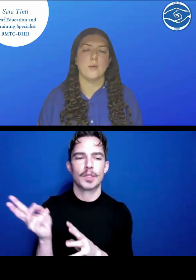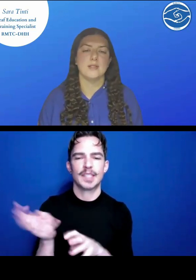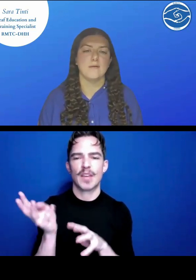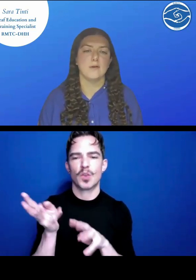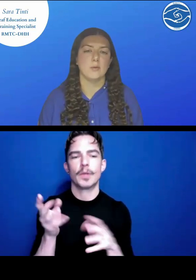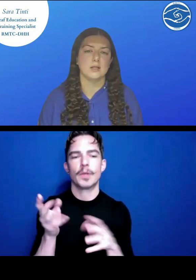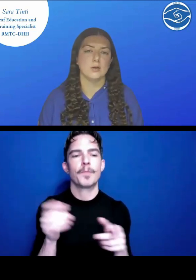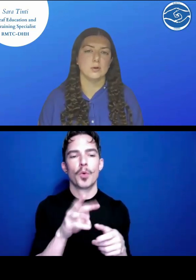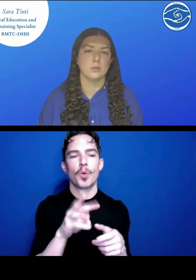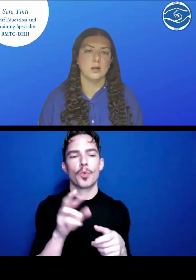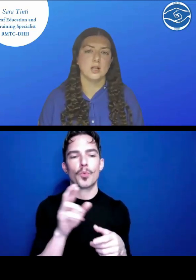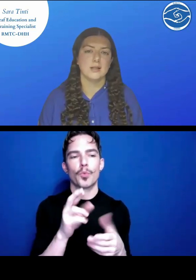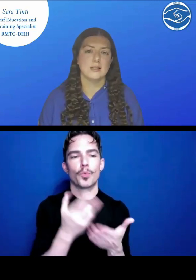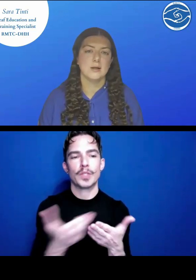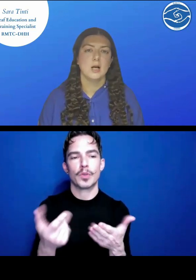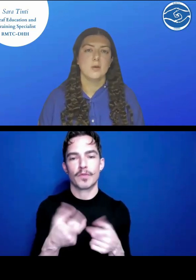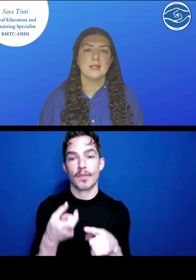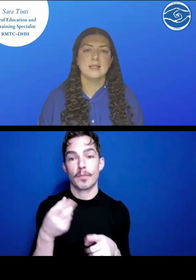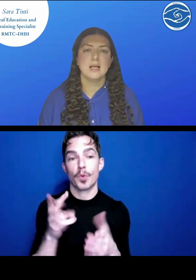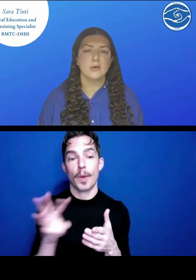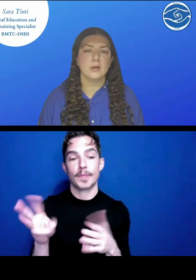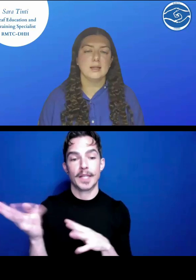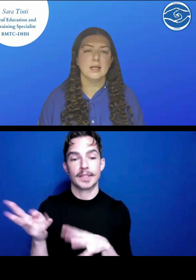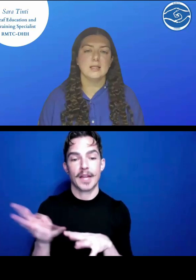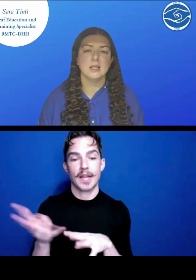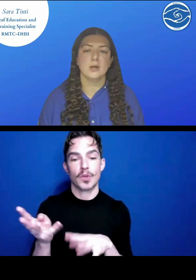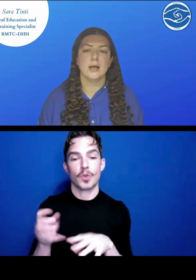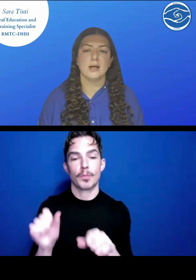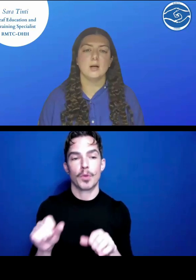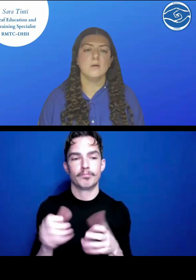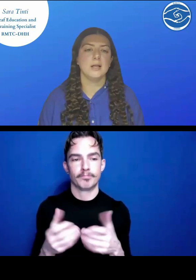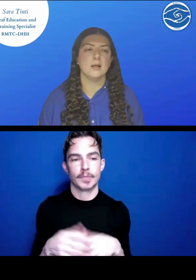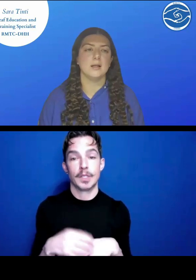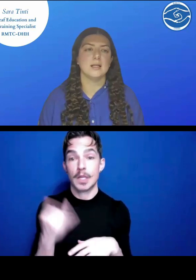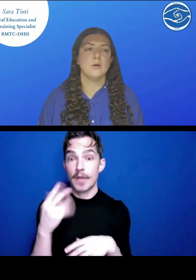our website from our downloadable documents. But let's say you look at this and you like, "Oh my goodness,